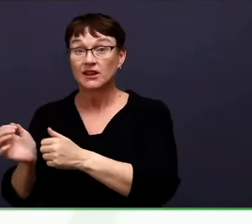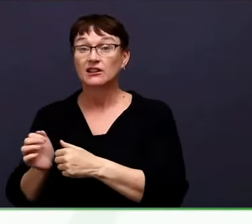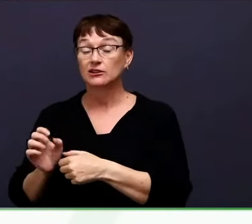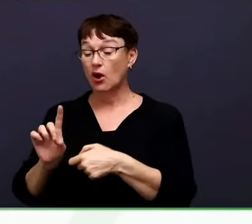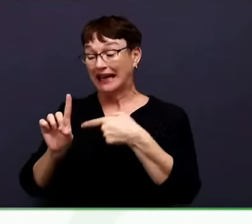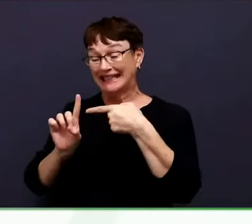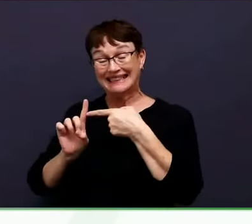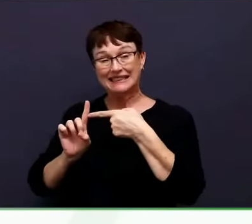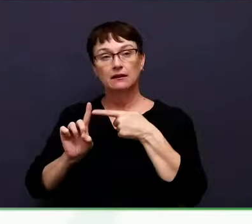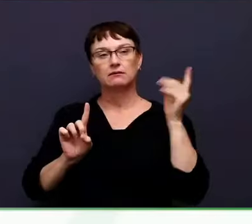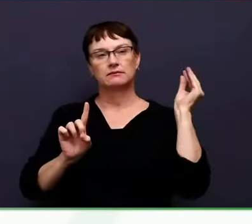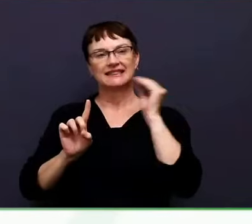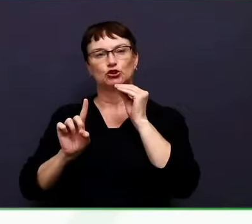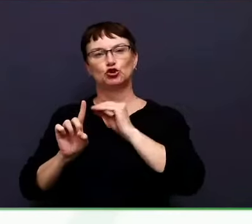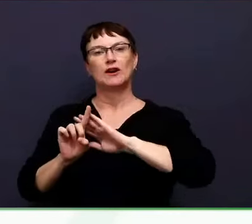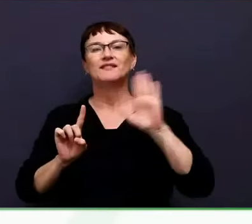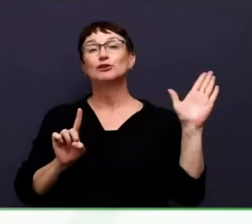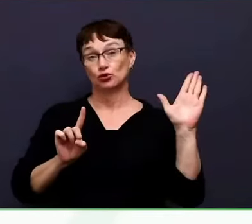also leaders who represent their communities.